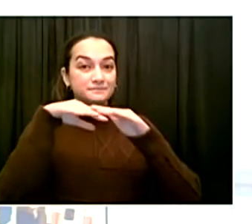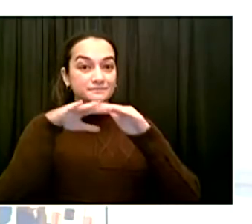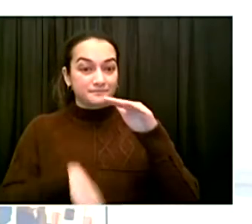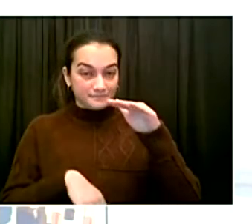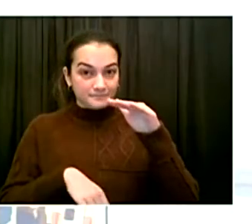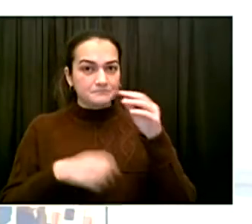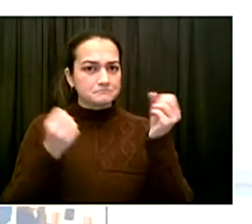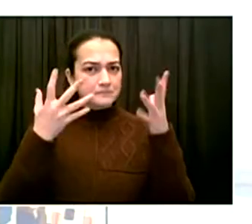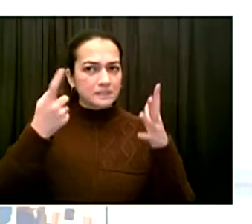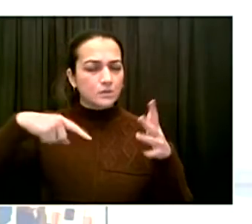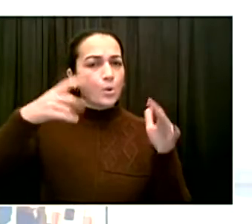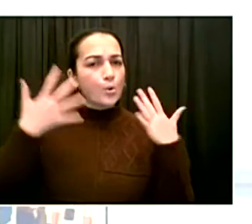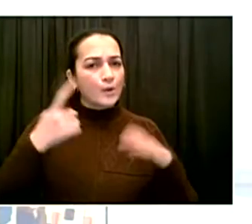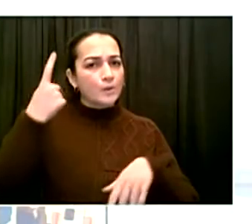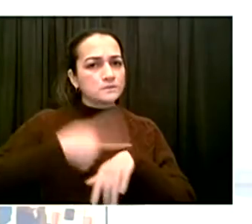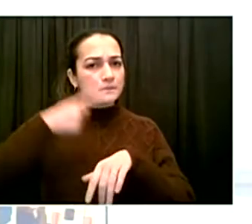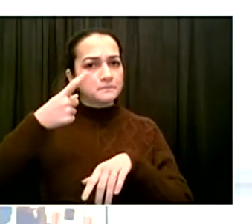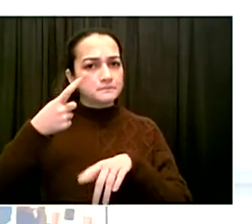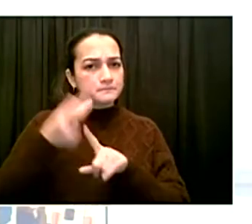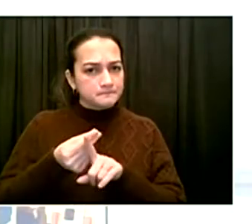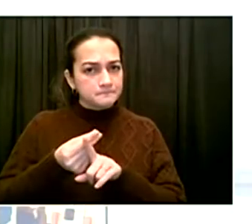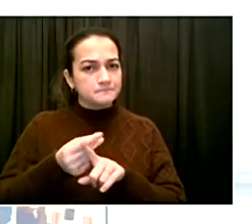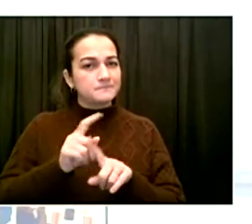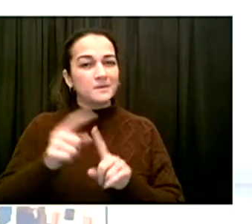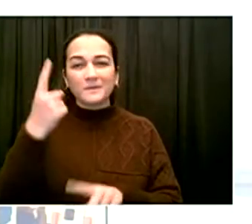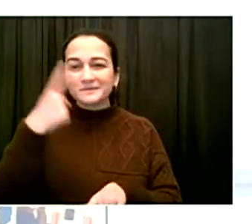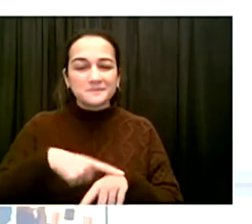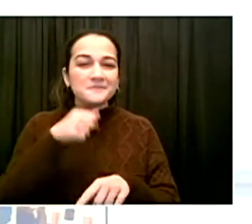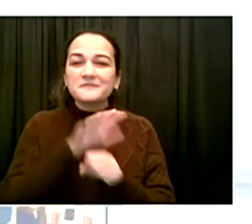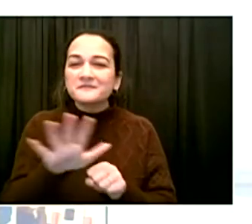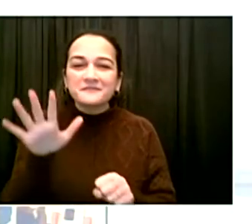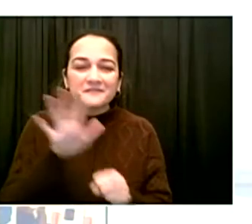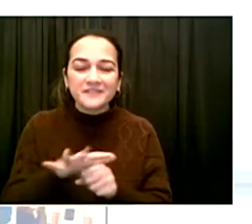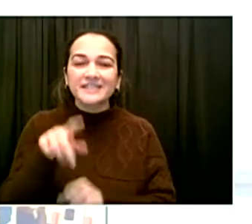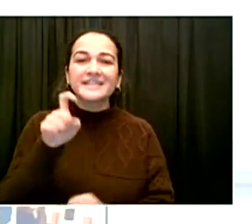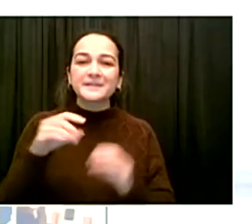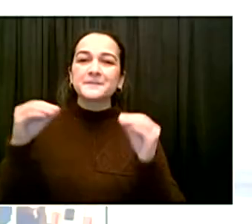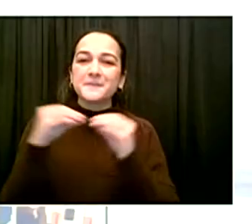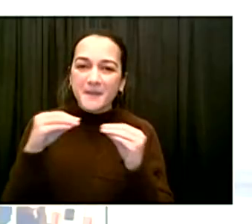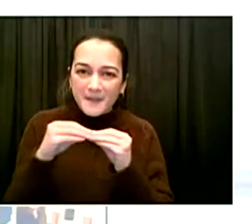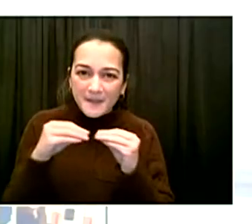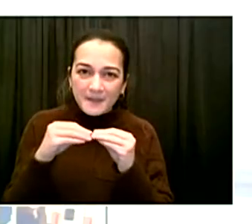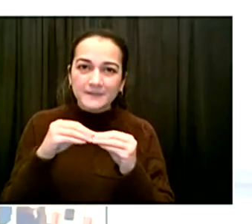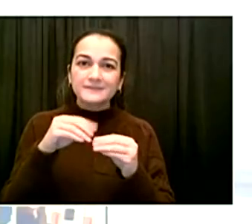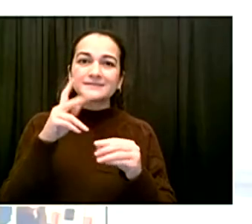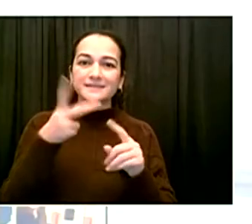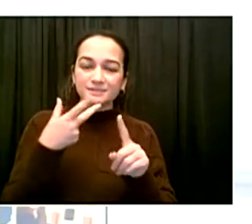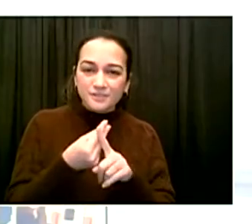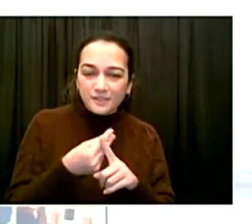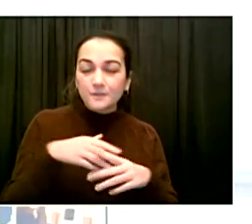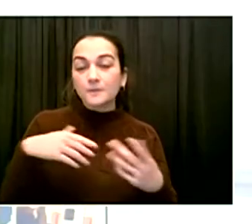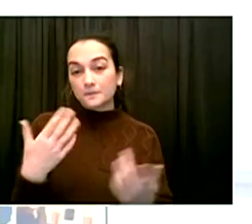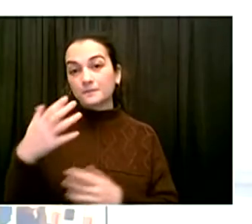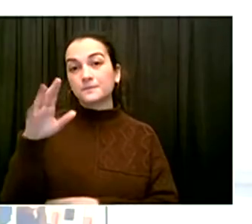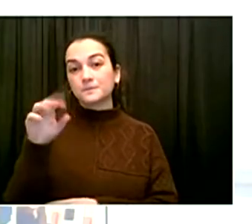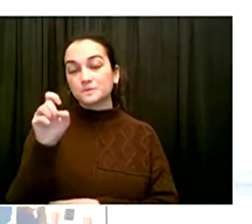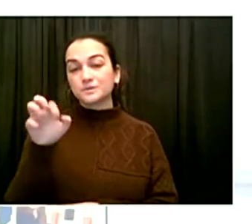MEETING WITH LOCAL DOCTORS IN